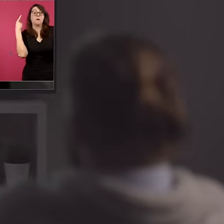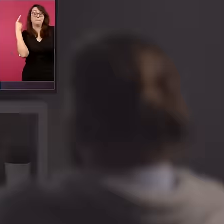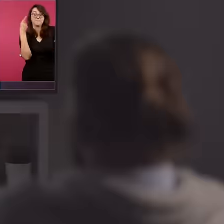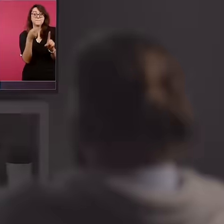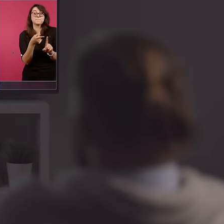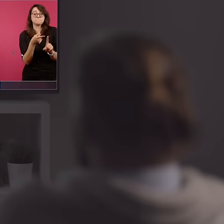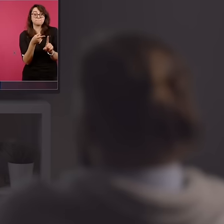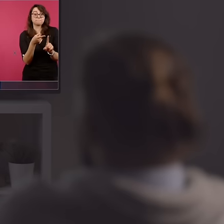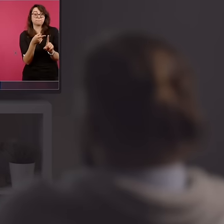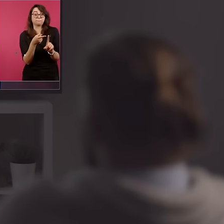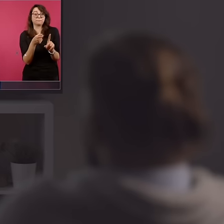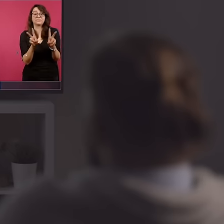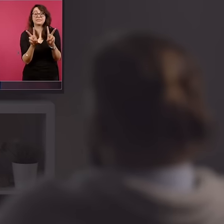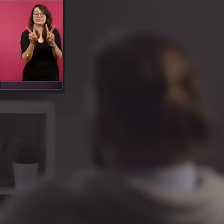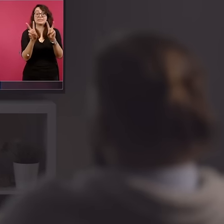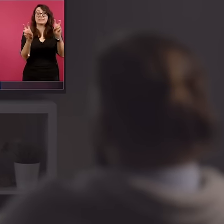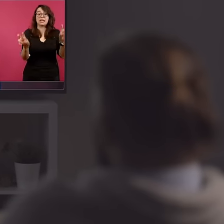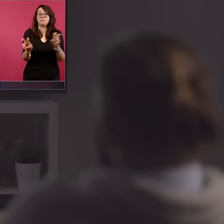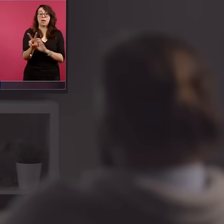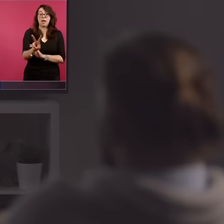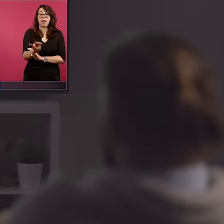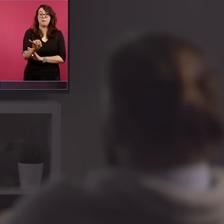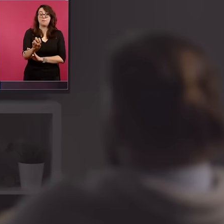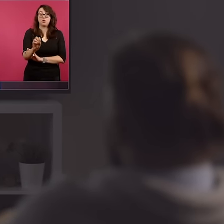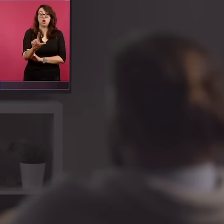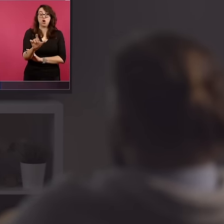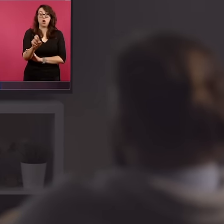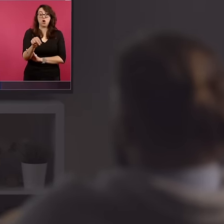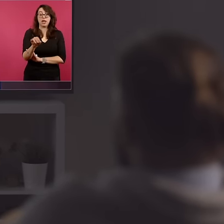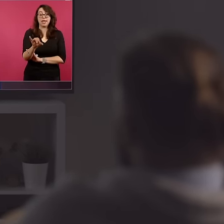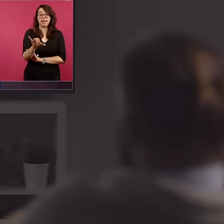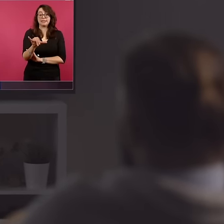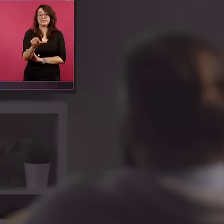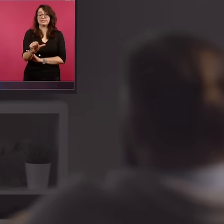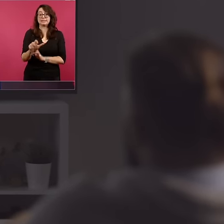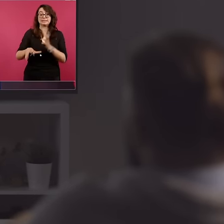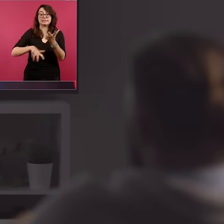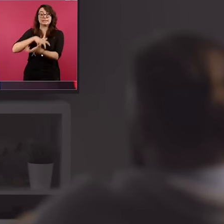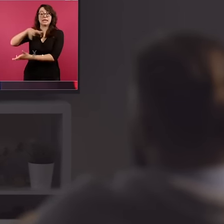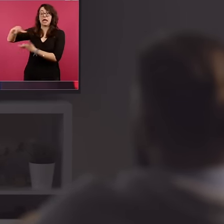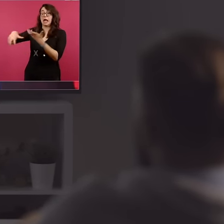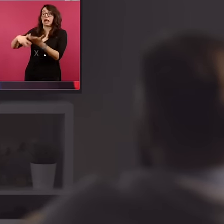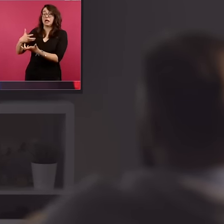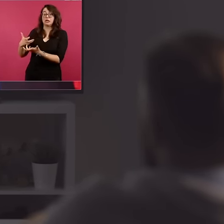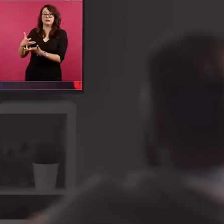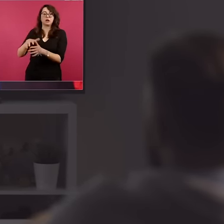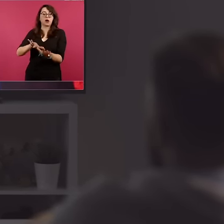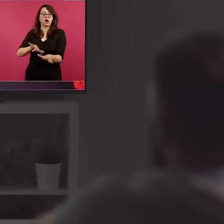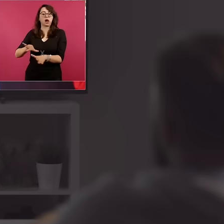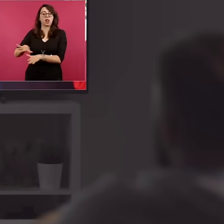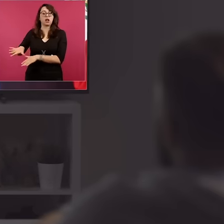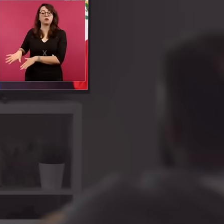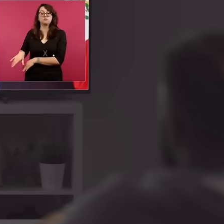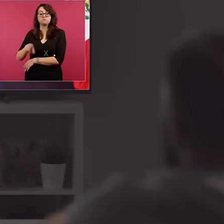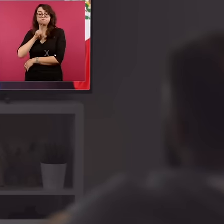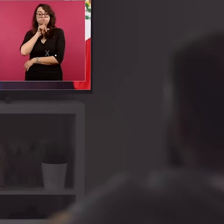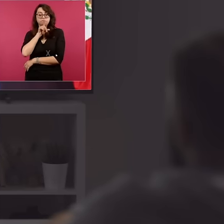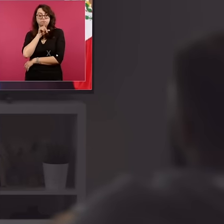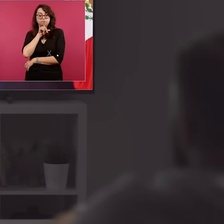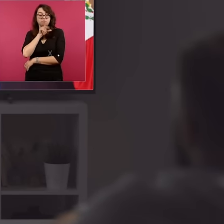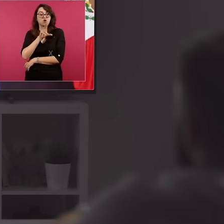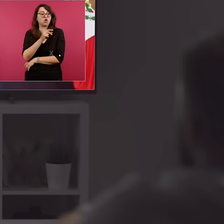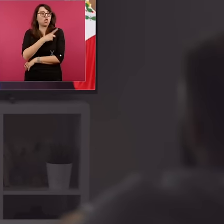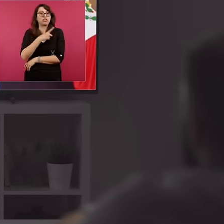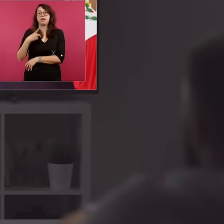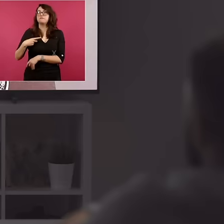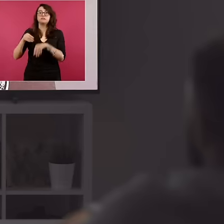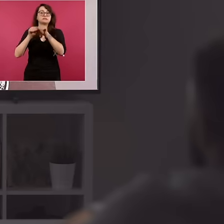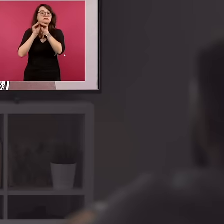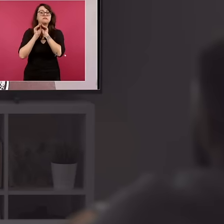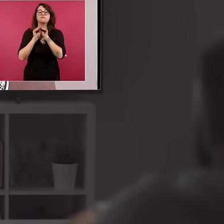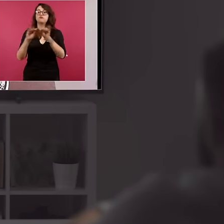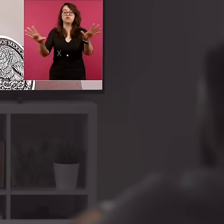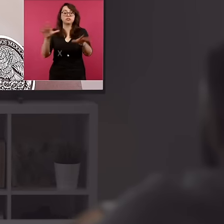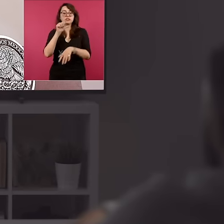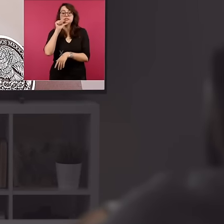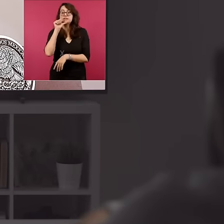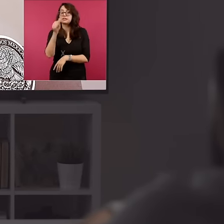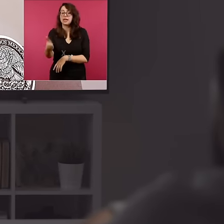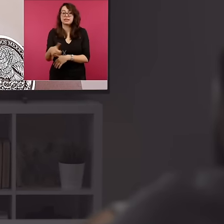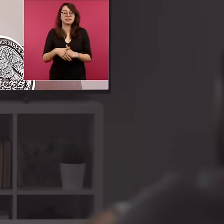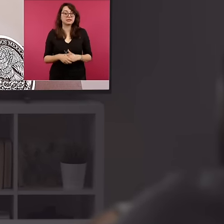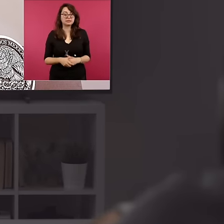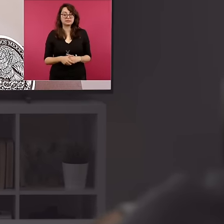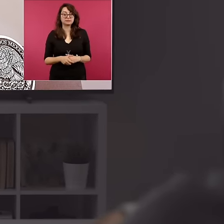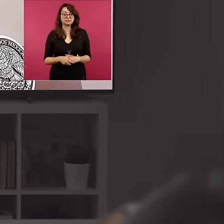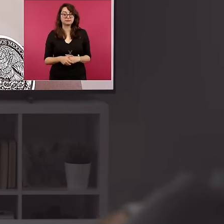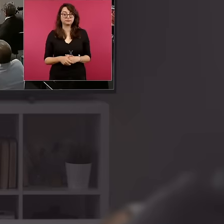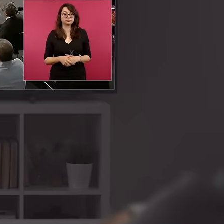violence and those who now shout like town criers back then remained silent like